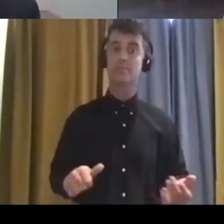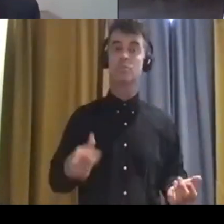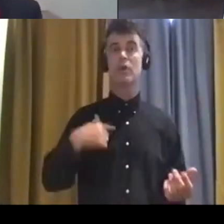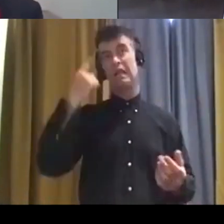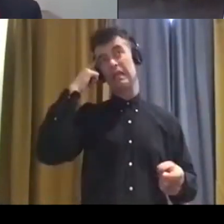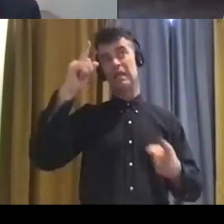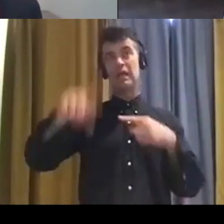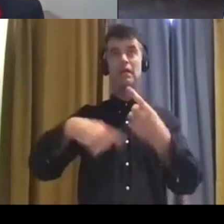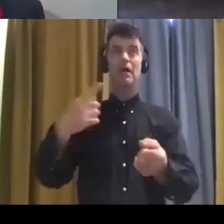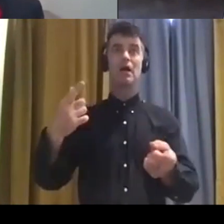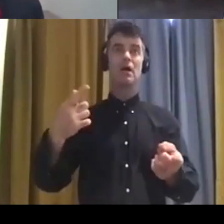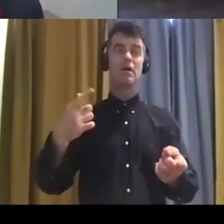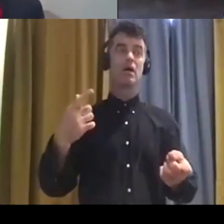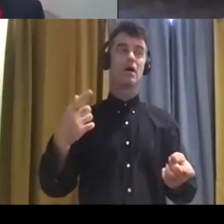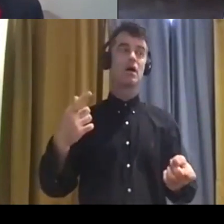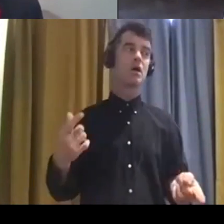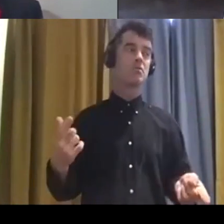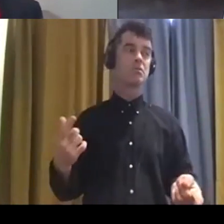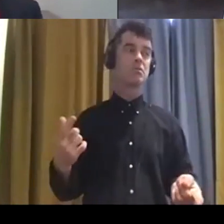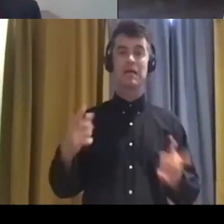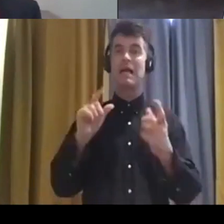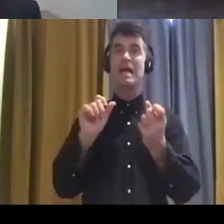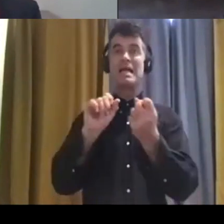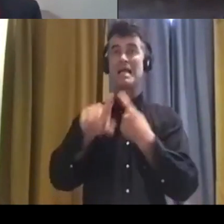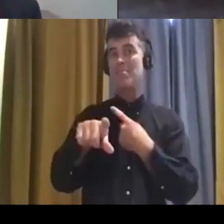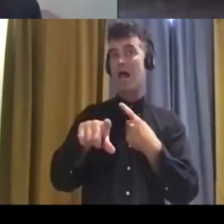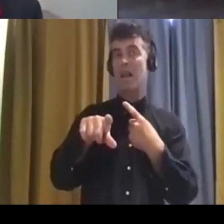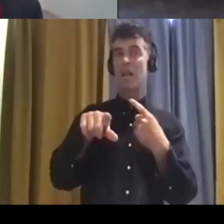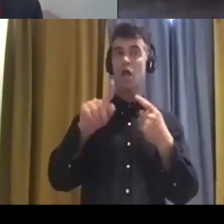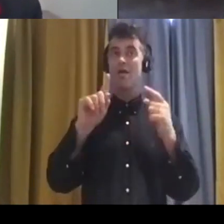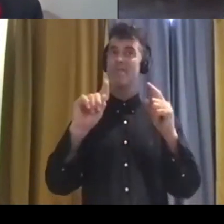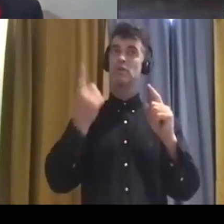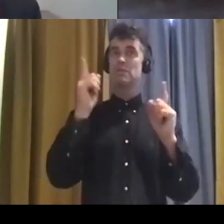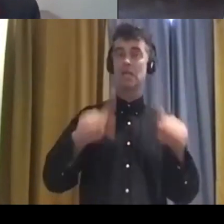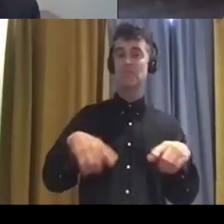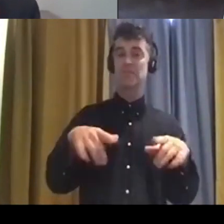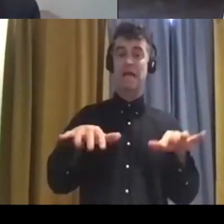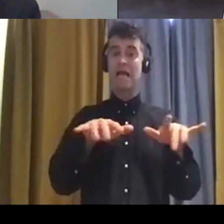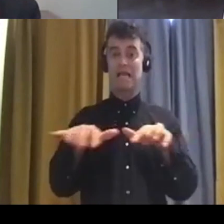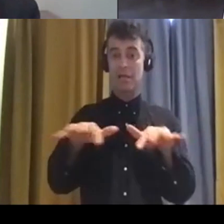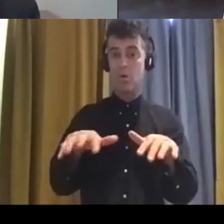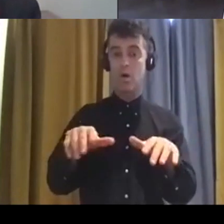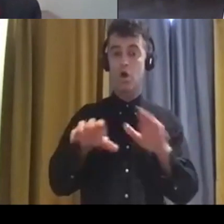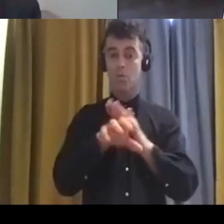know the earliest email protocols, things around our keyboard that was designed to so